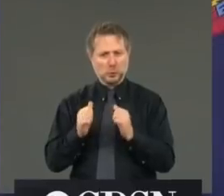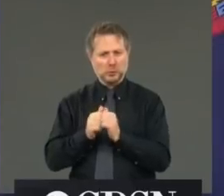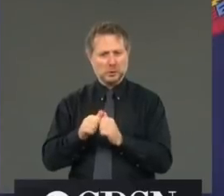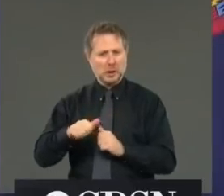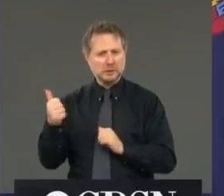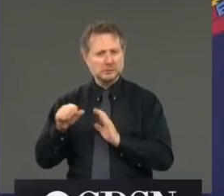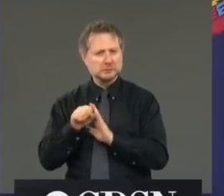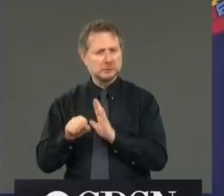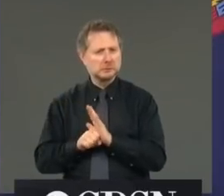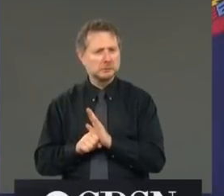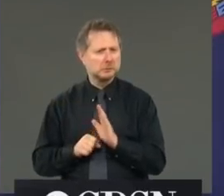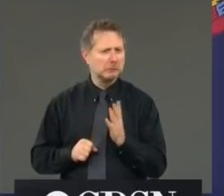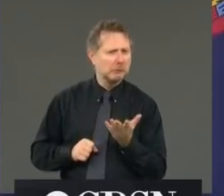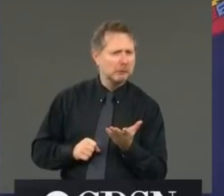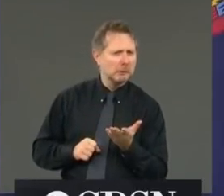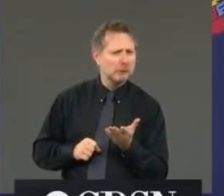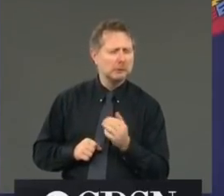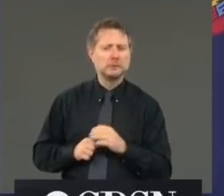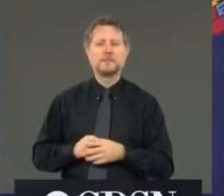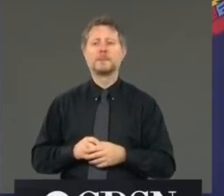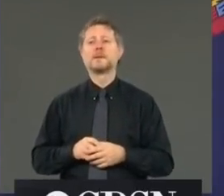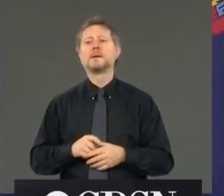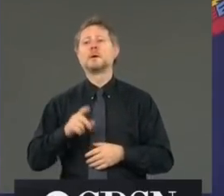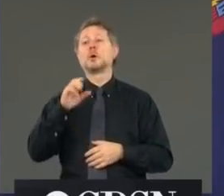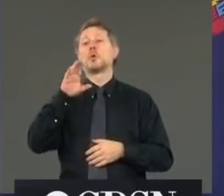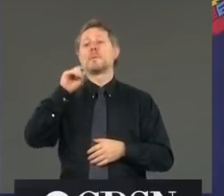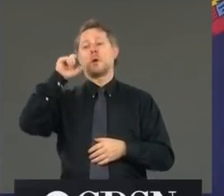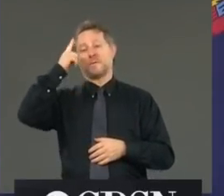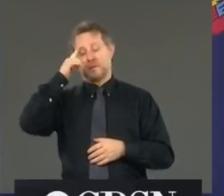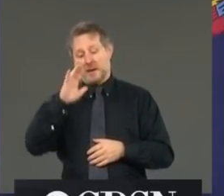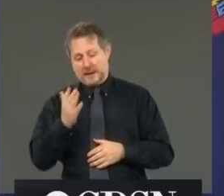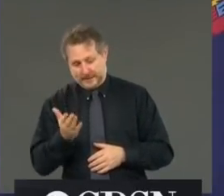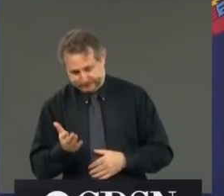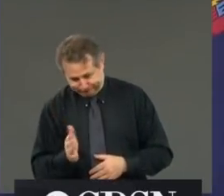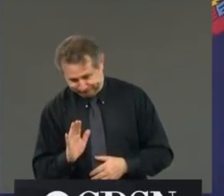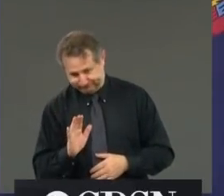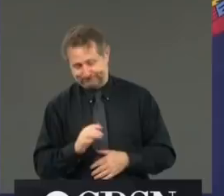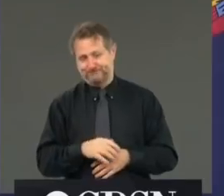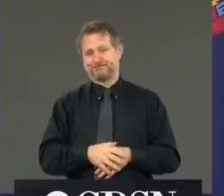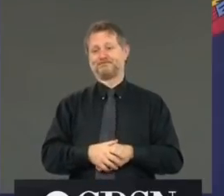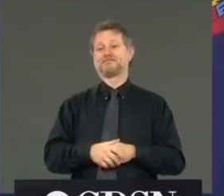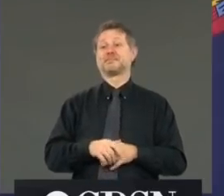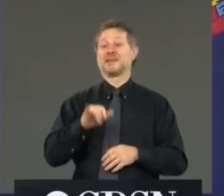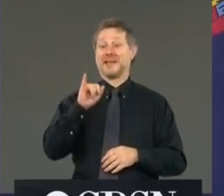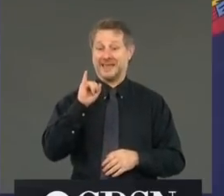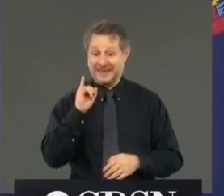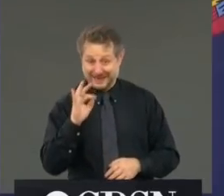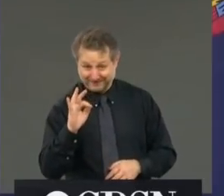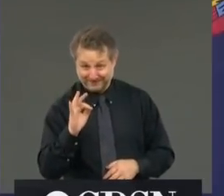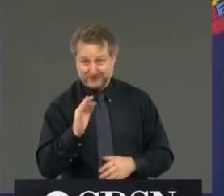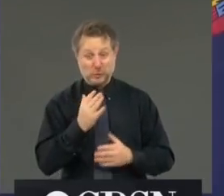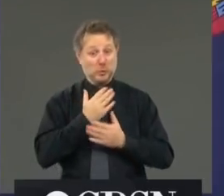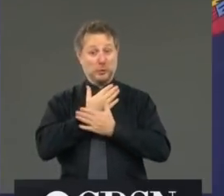BEACH POLICIES WHEN IT COMES TO THE CITY OF NEW YORK, IN OTHER WORDS BEACHES AND CITY BEACHES IN QUEENS NEXT DOOR, WILL THAT